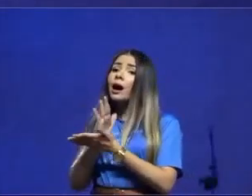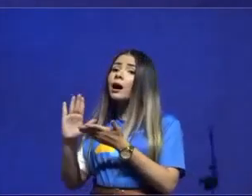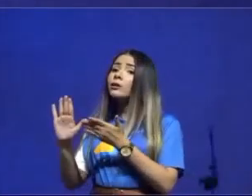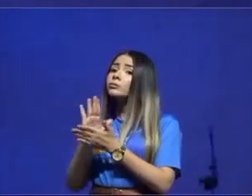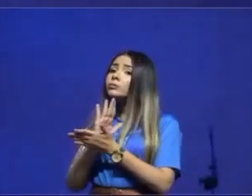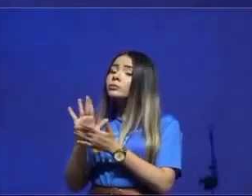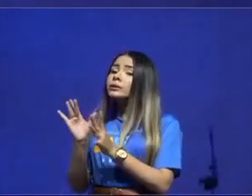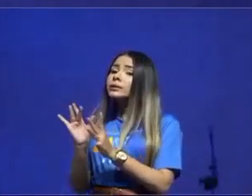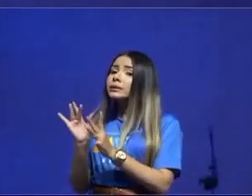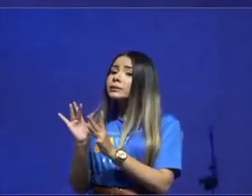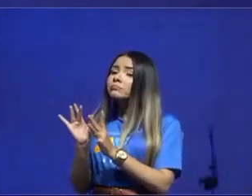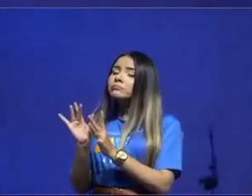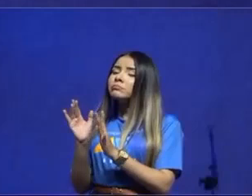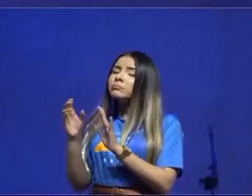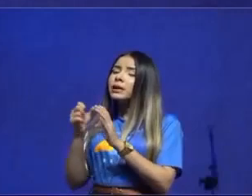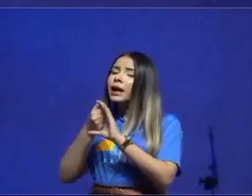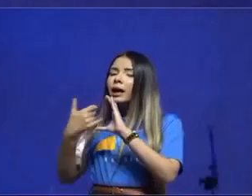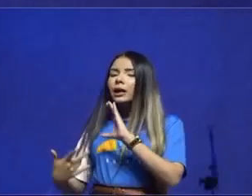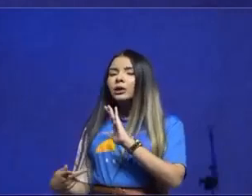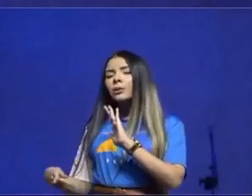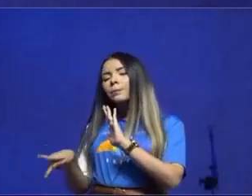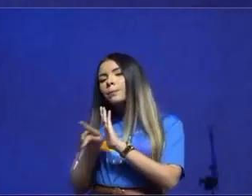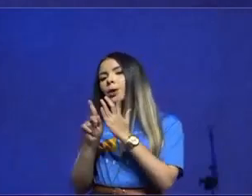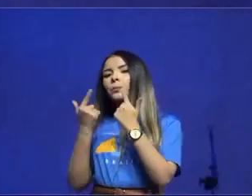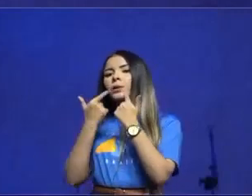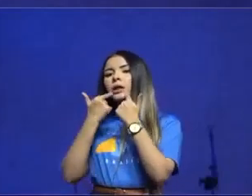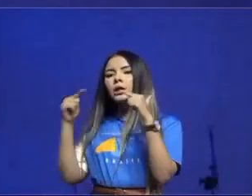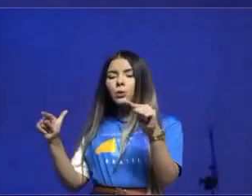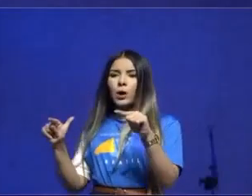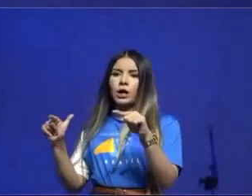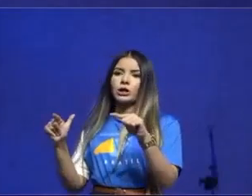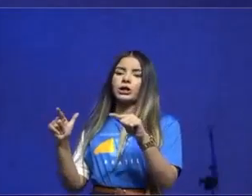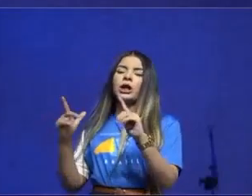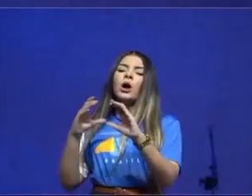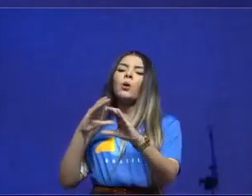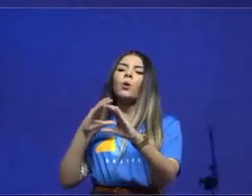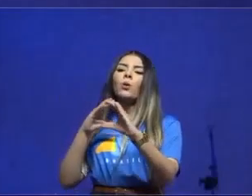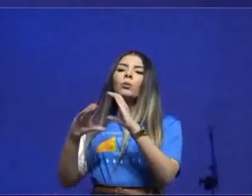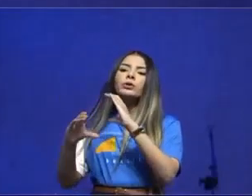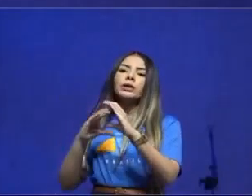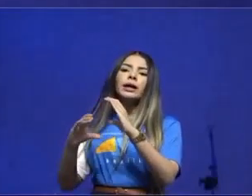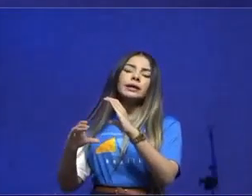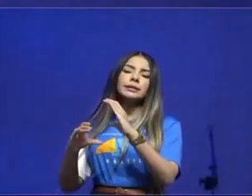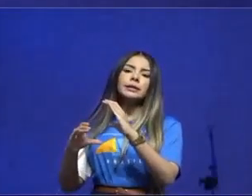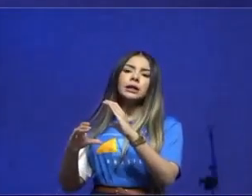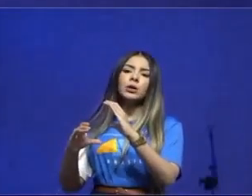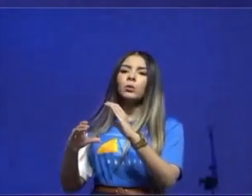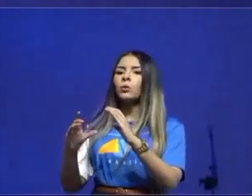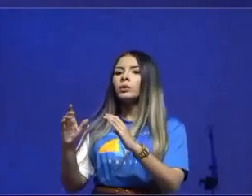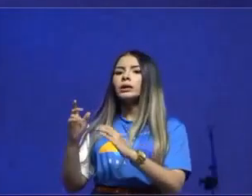are characteristics of non-verbal communication So before that child has a delay in